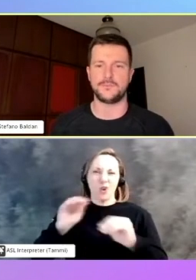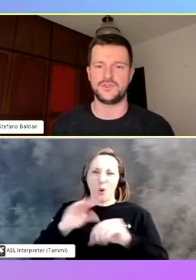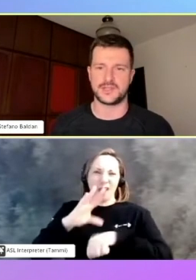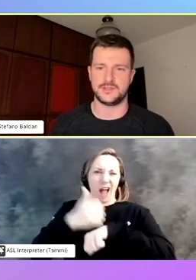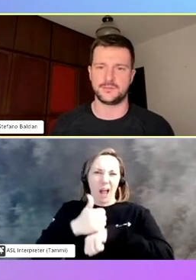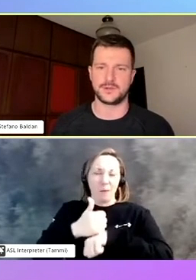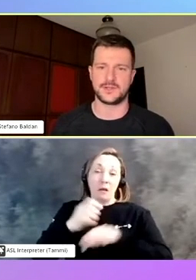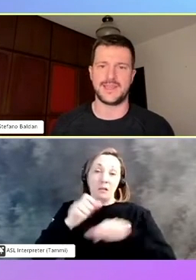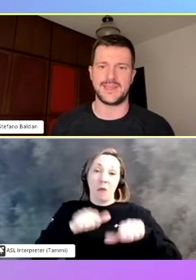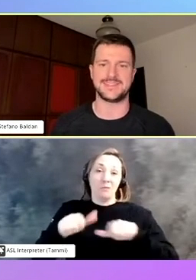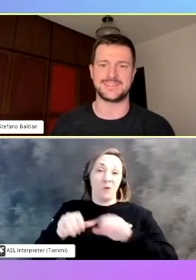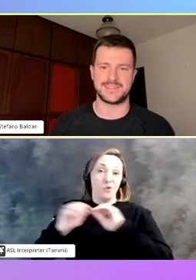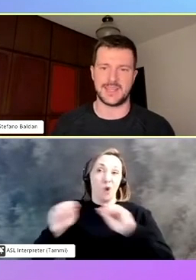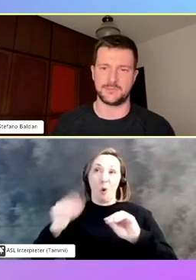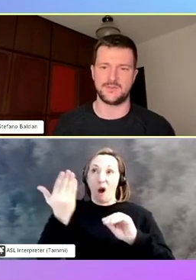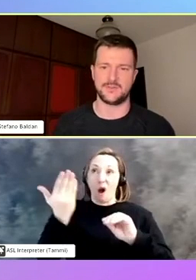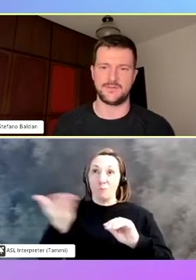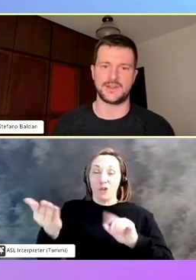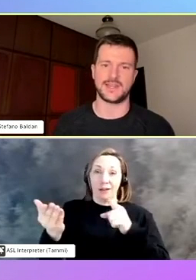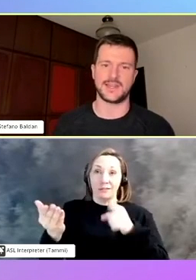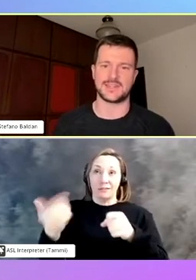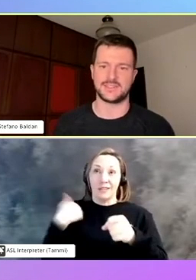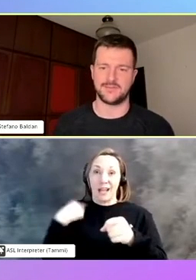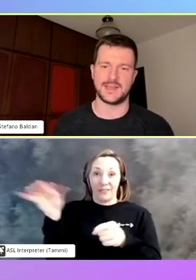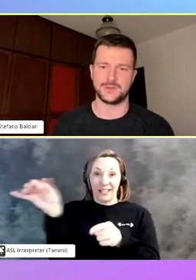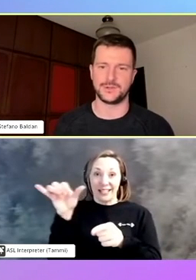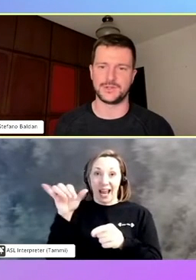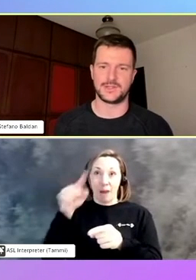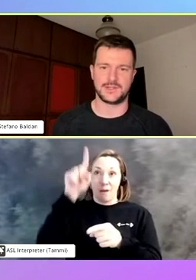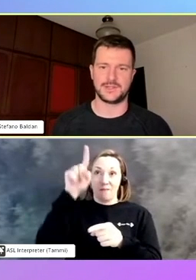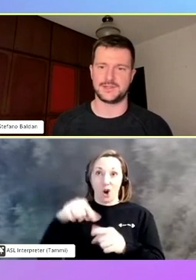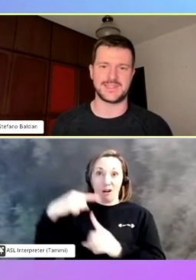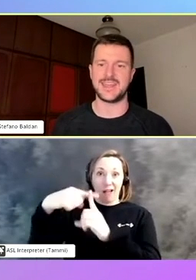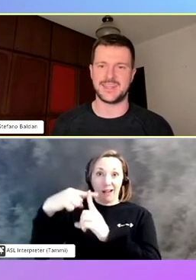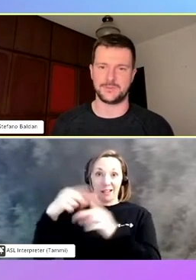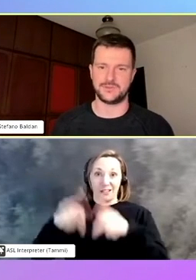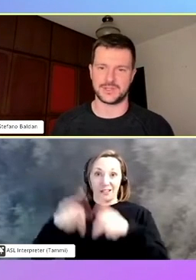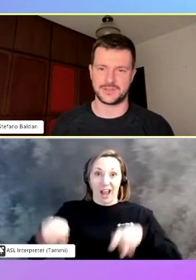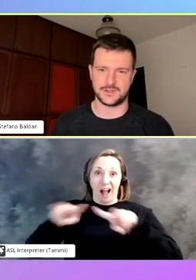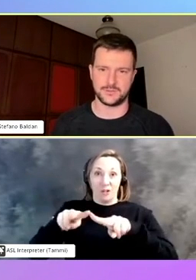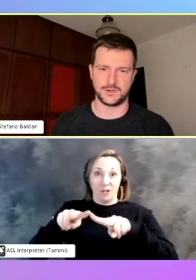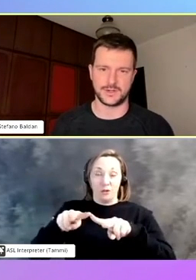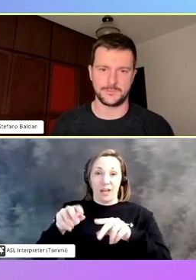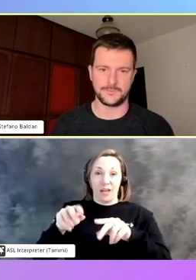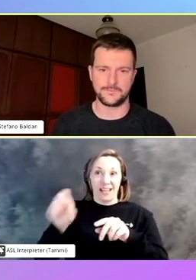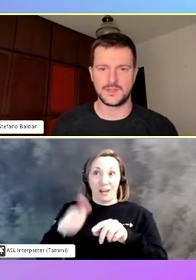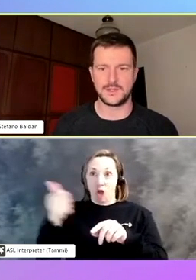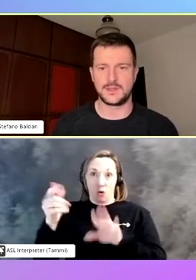all of these things are great for in successful accessibility program.